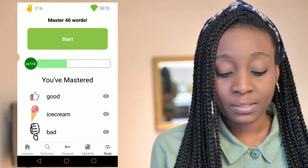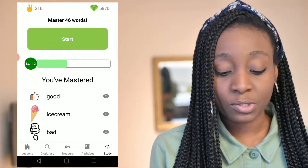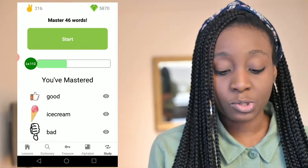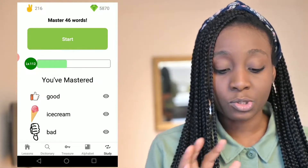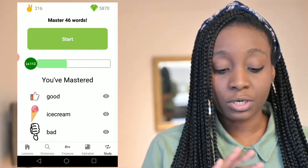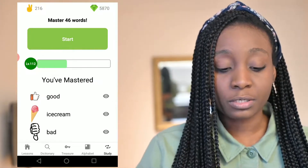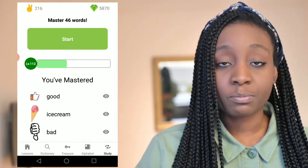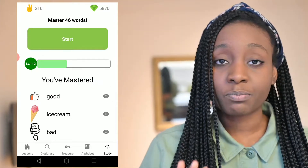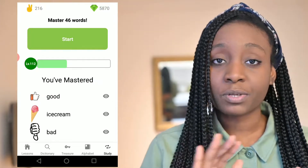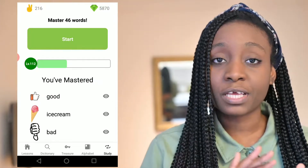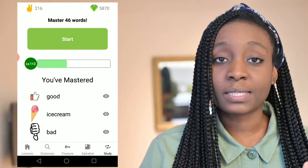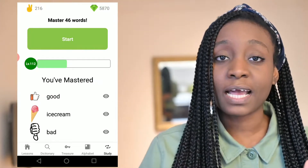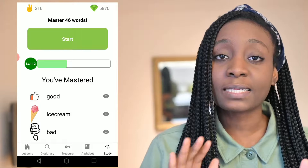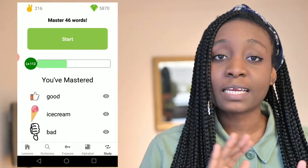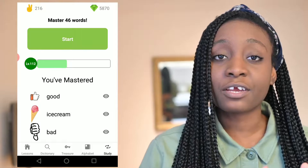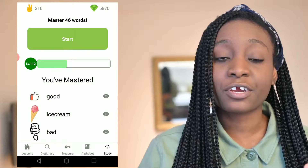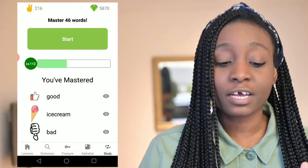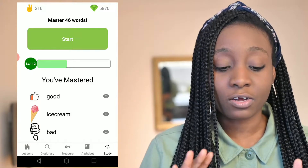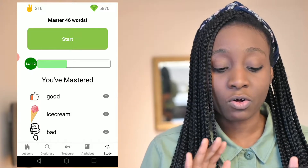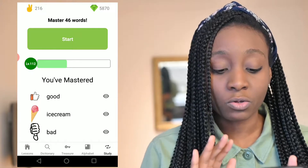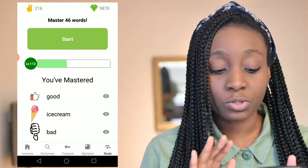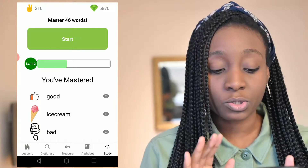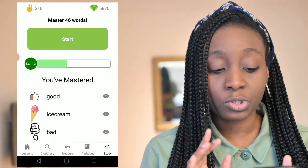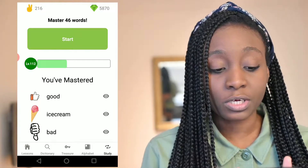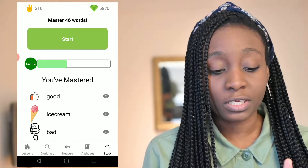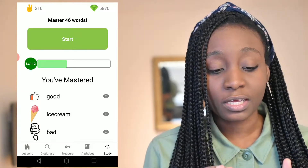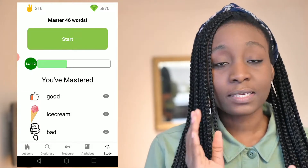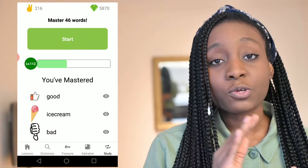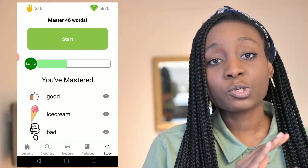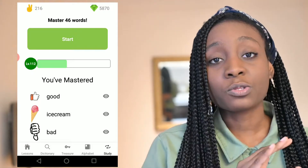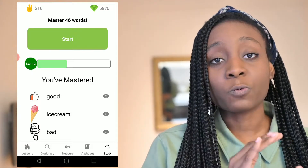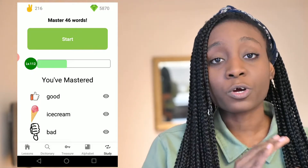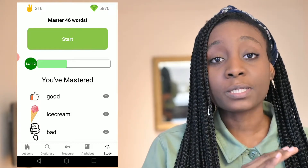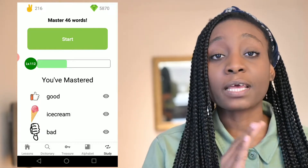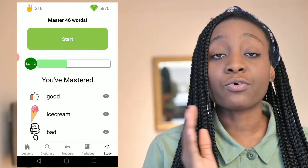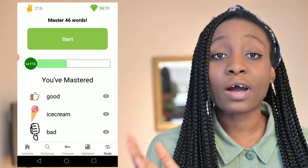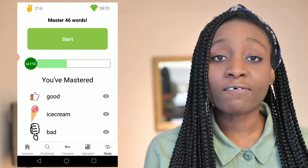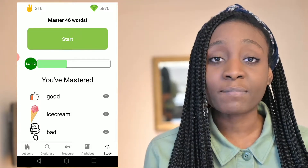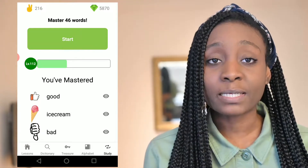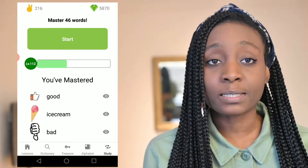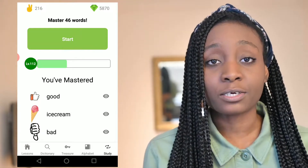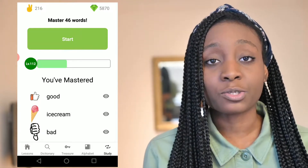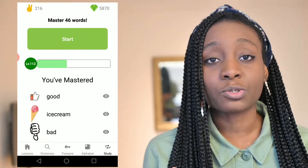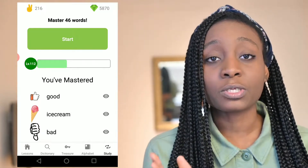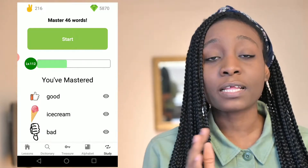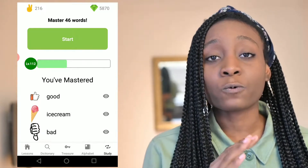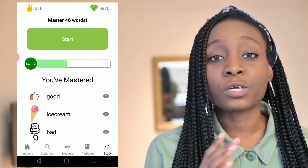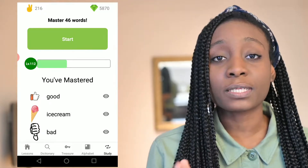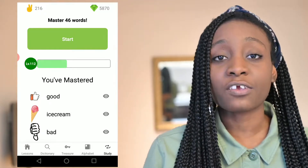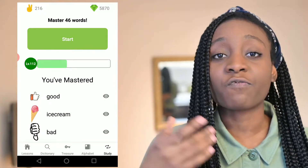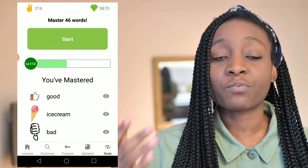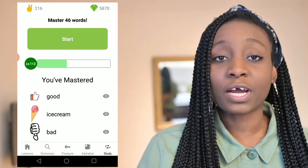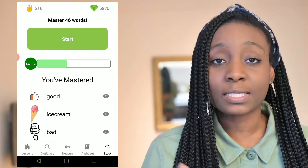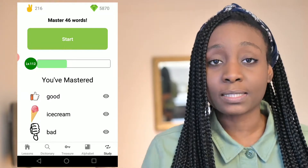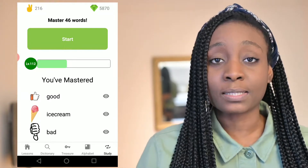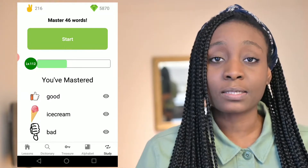is this study place, it [the app] has an area called study, it tells you the words that you have mastered so those are the words that you've practiced